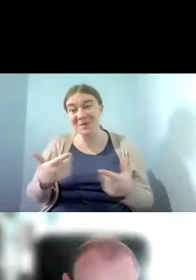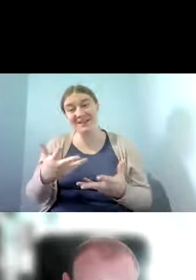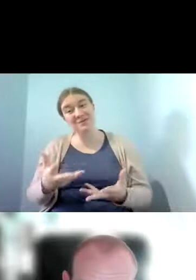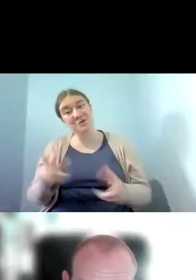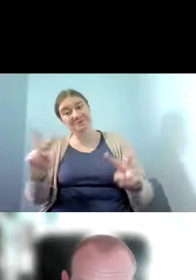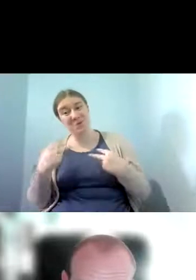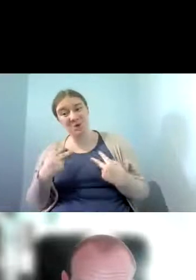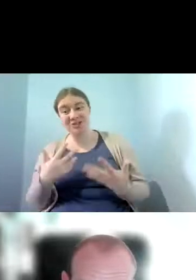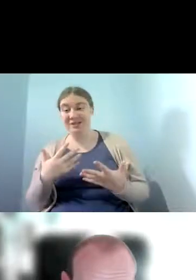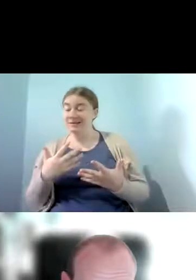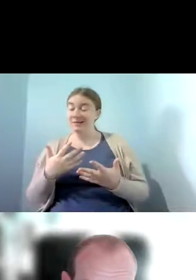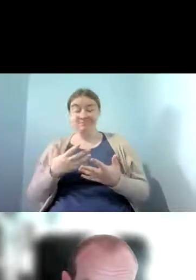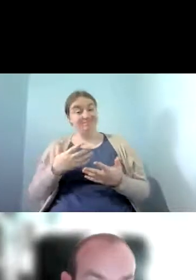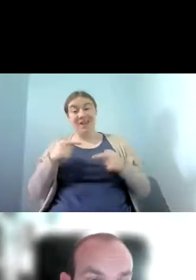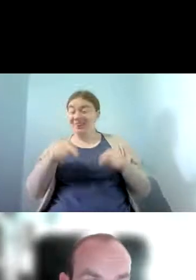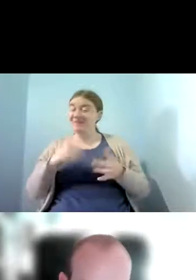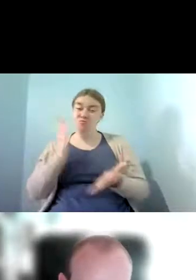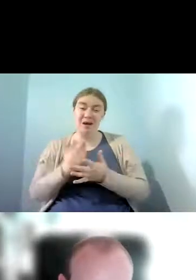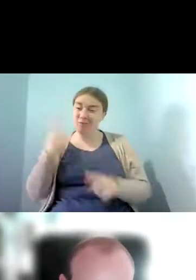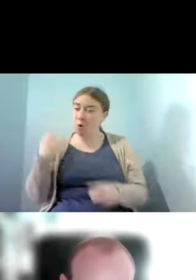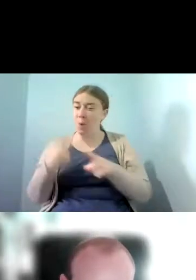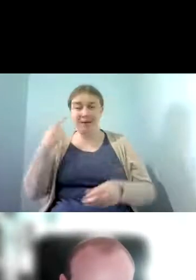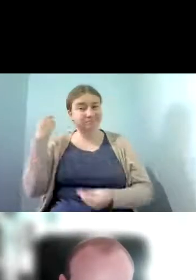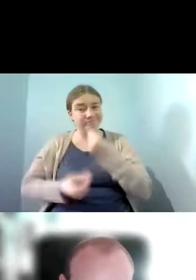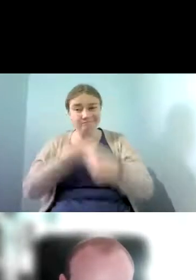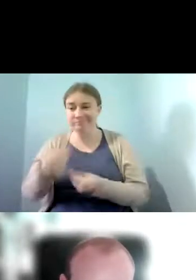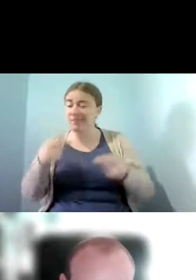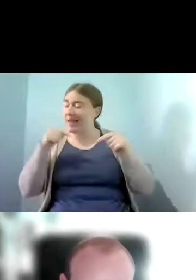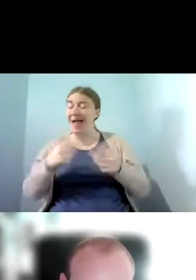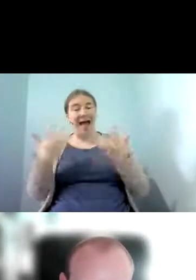talk it's it's a whistle-stop tour of building the river severn fish passes